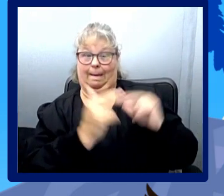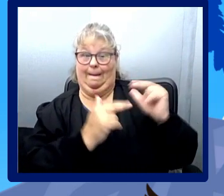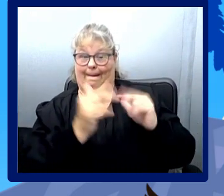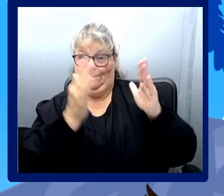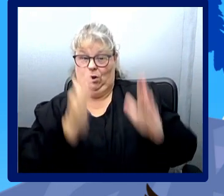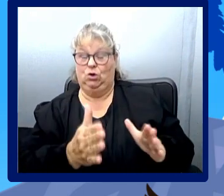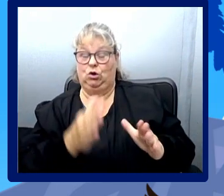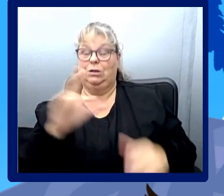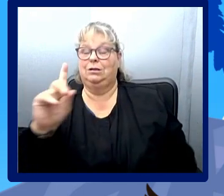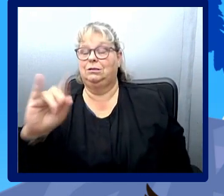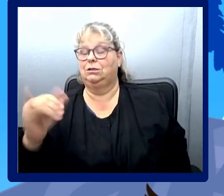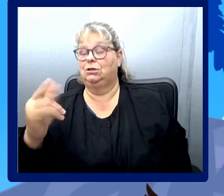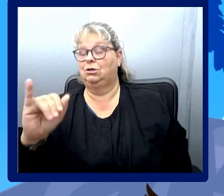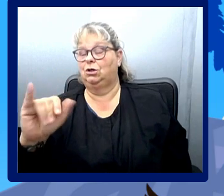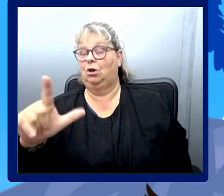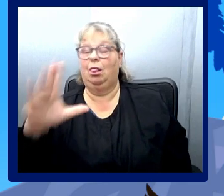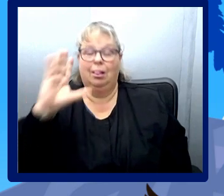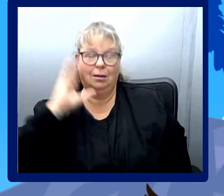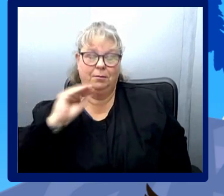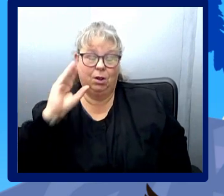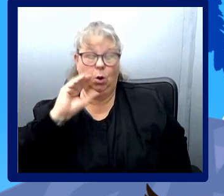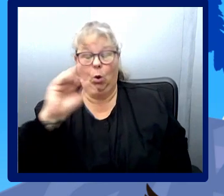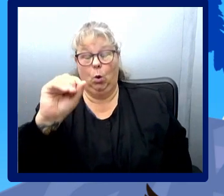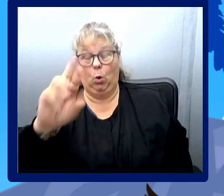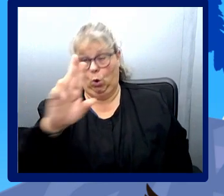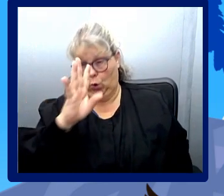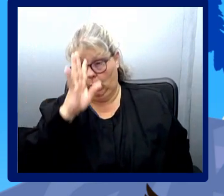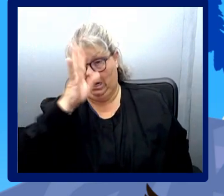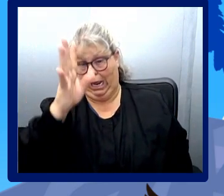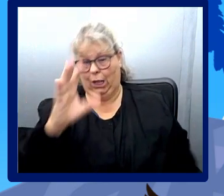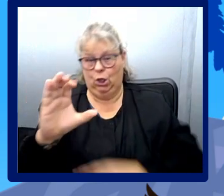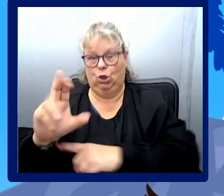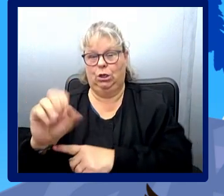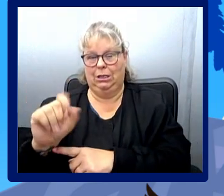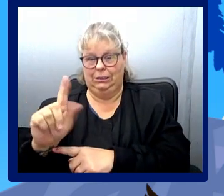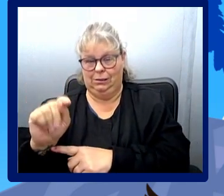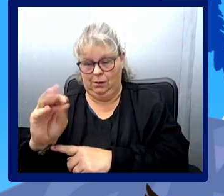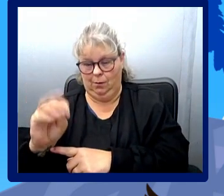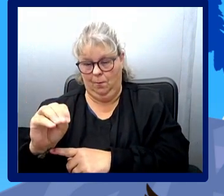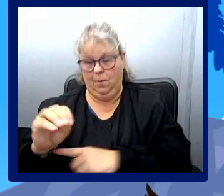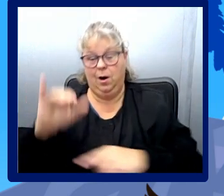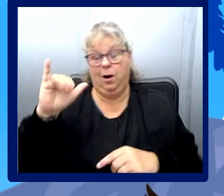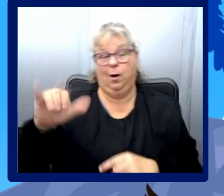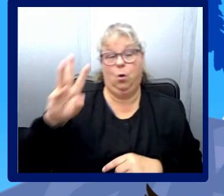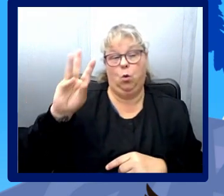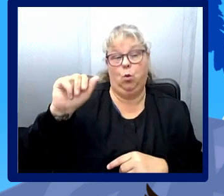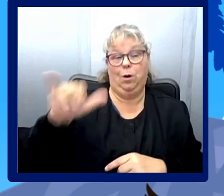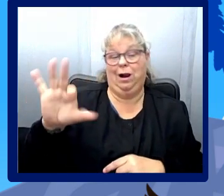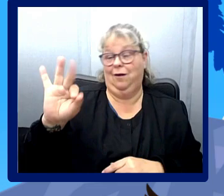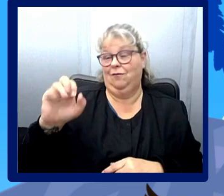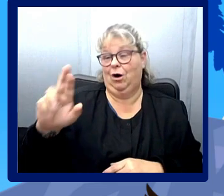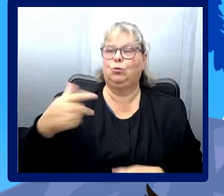Wanna see it in action? Yeah, I think we should. Let's jump into the Digital Experience as if I were a brand new student